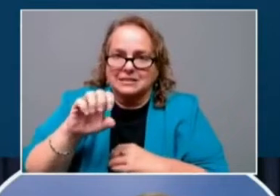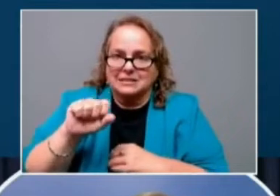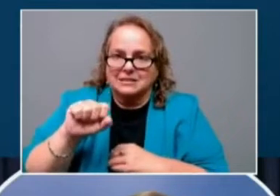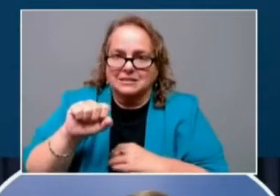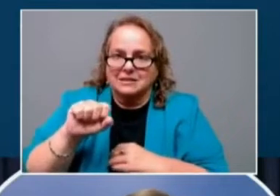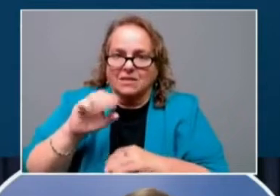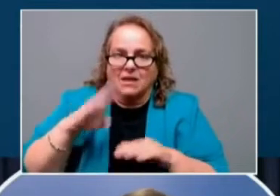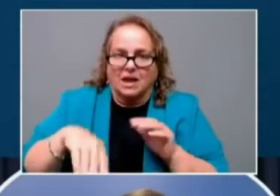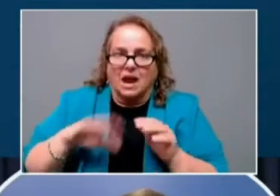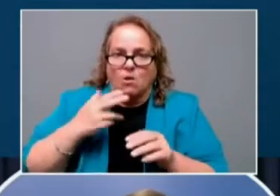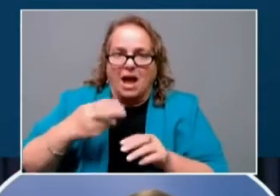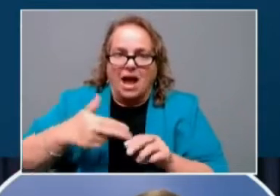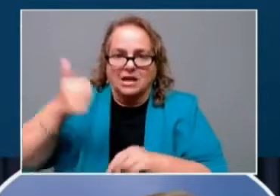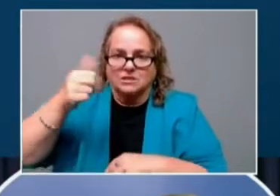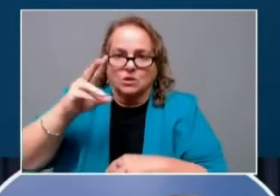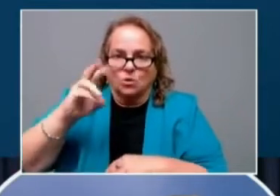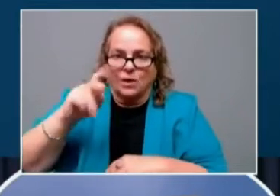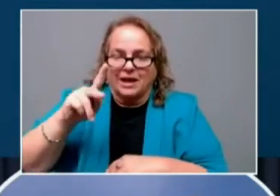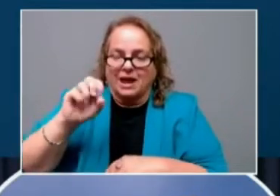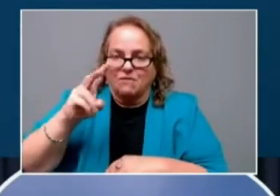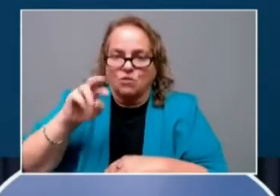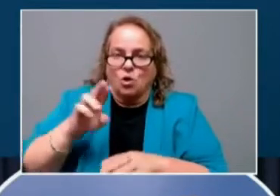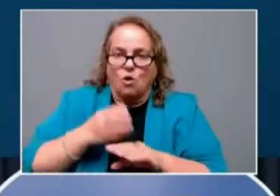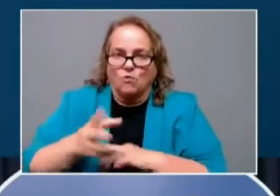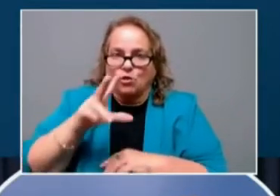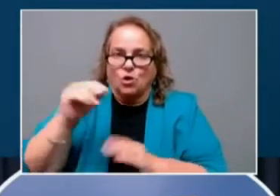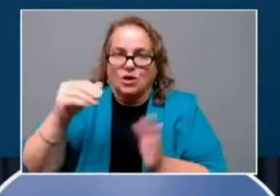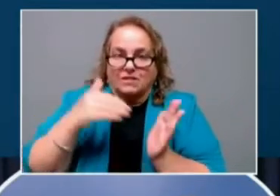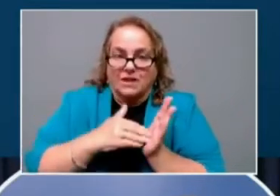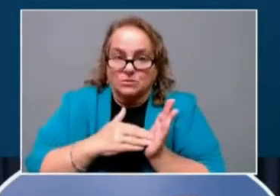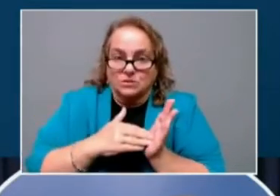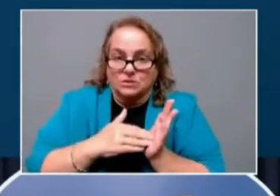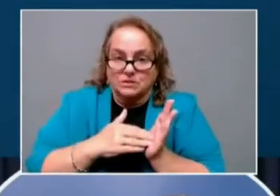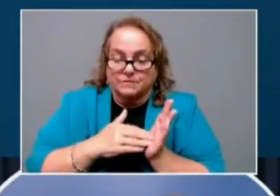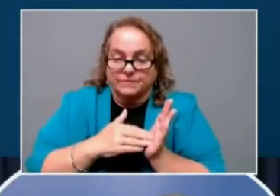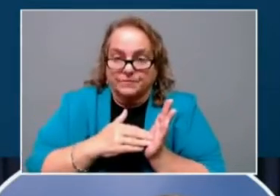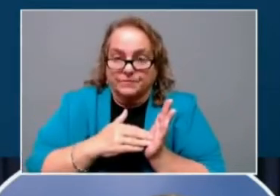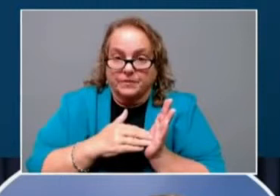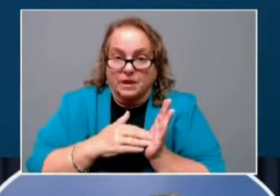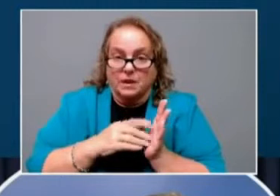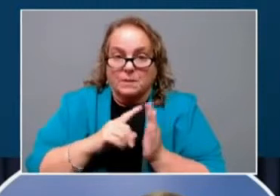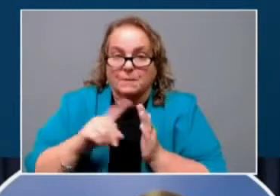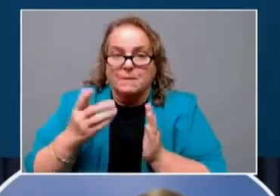was over 30,000 though by not as as great of an increase as we saw if you